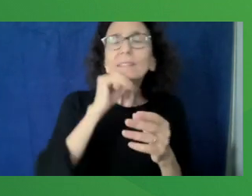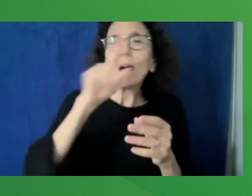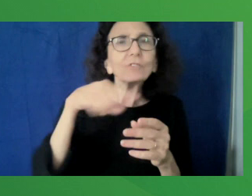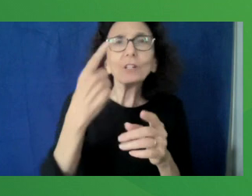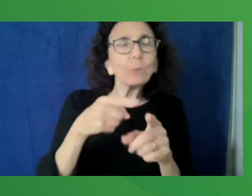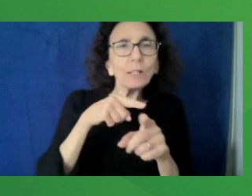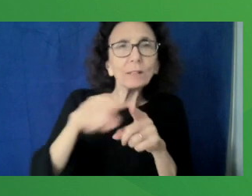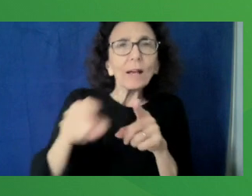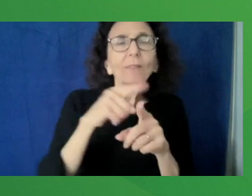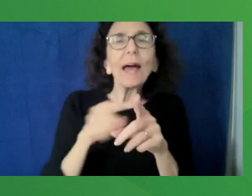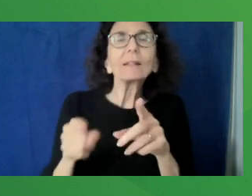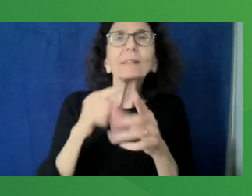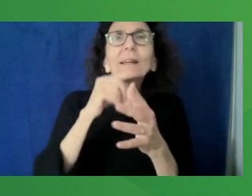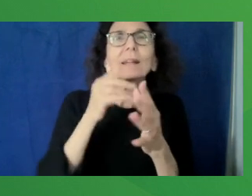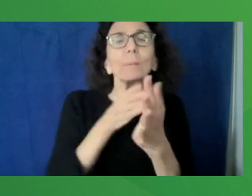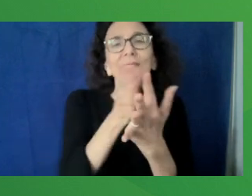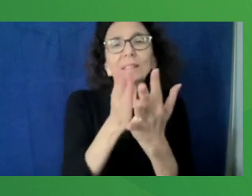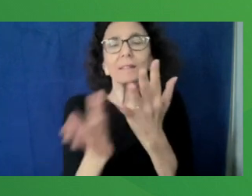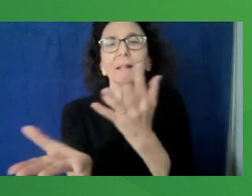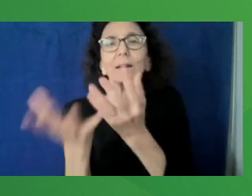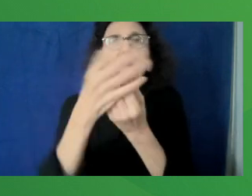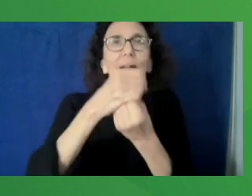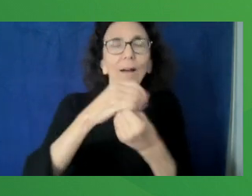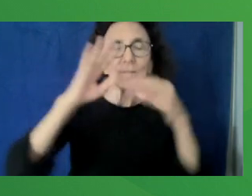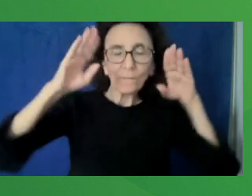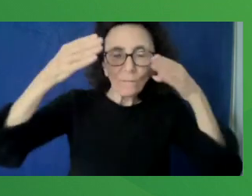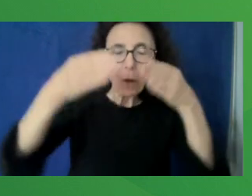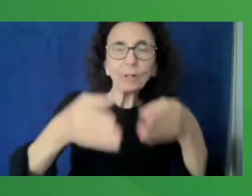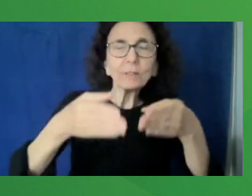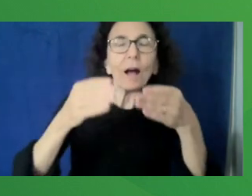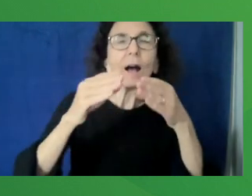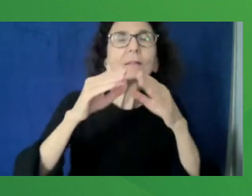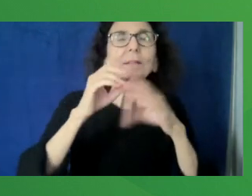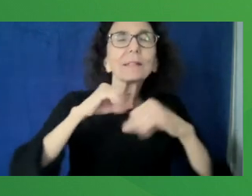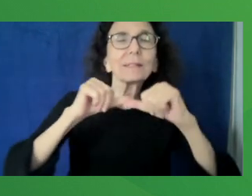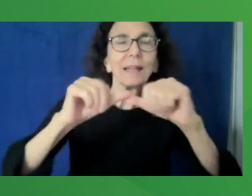So, that's using all sorts of disciplines, from science to social science to really